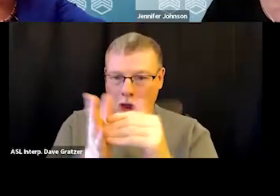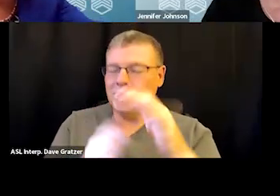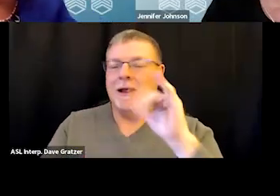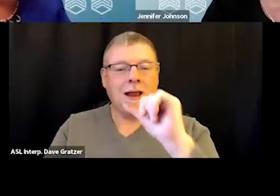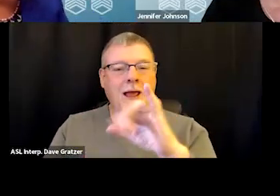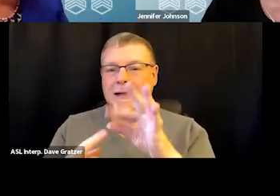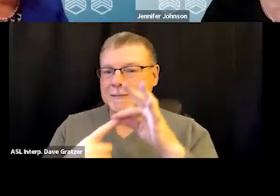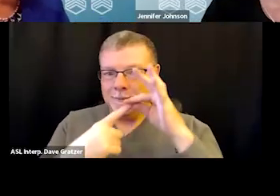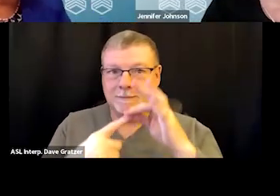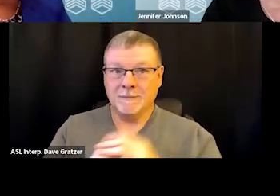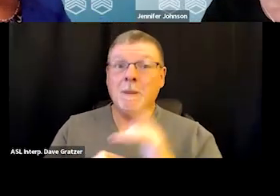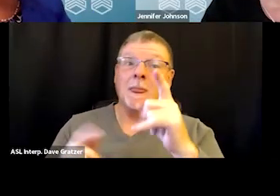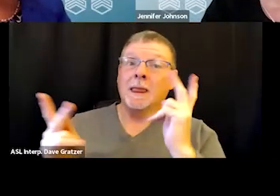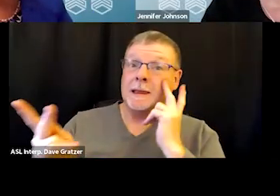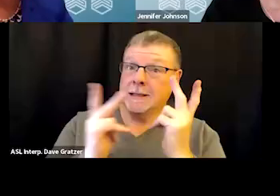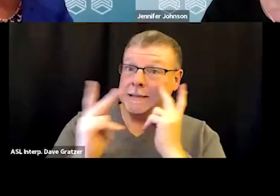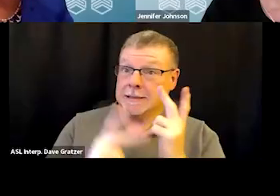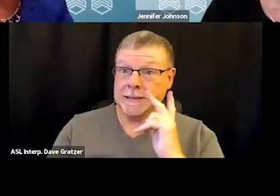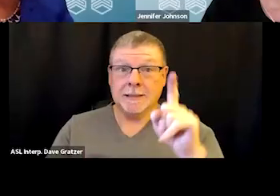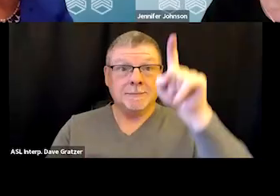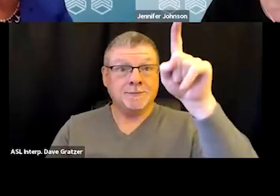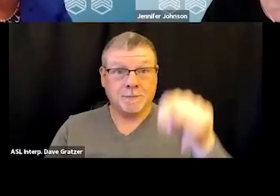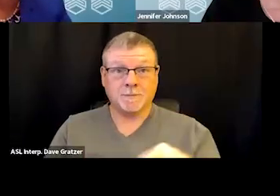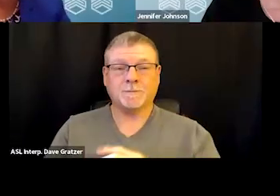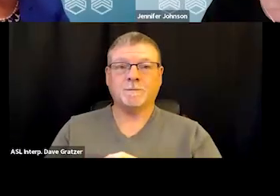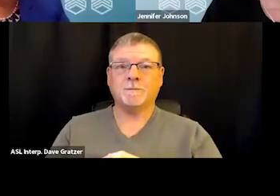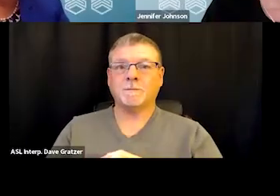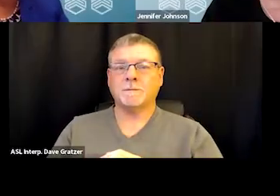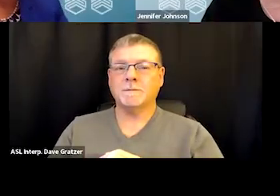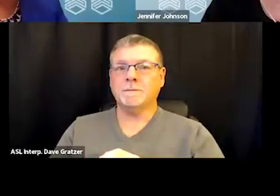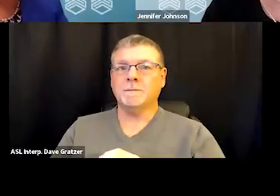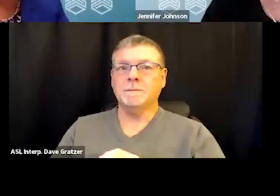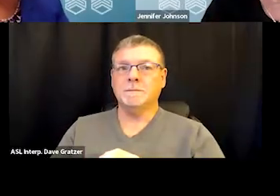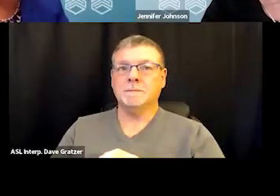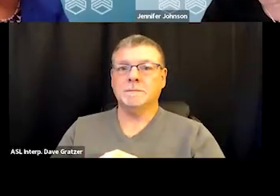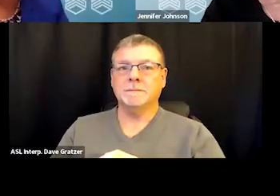You can see that from this slide here, which, um, analyzes the,